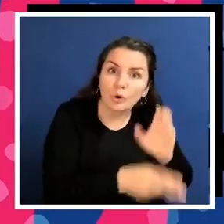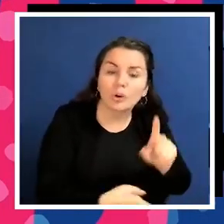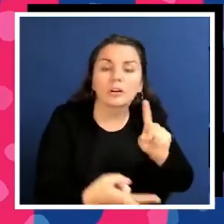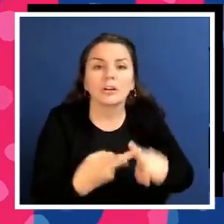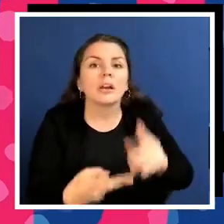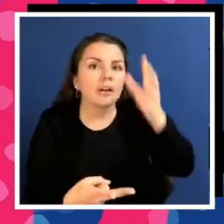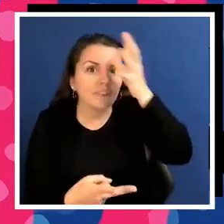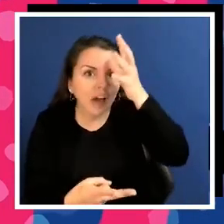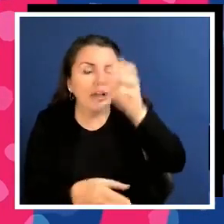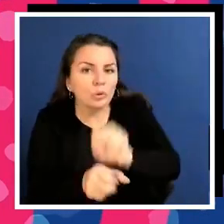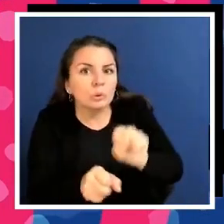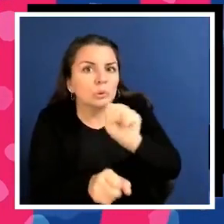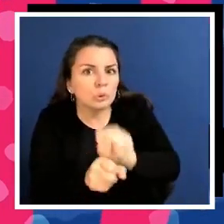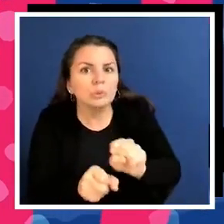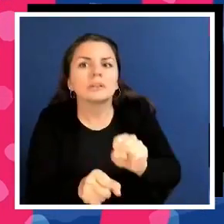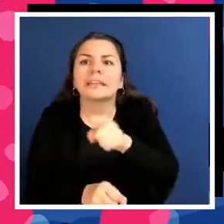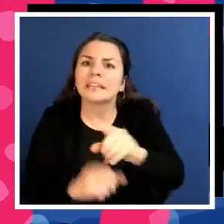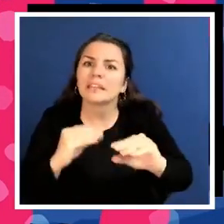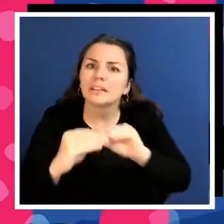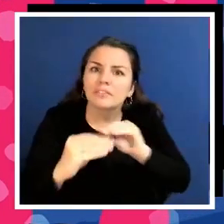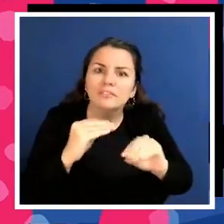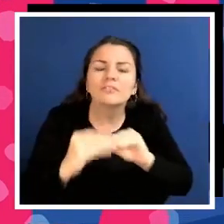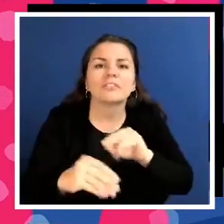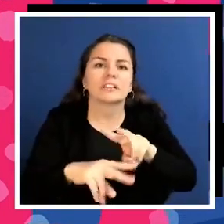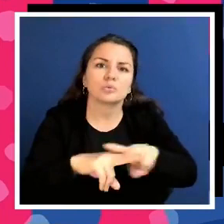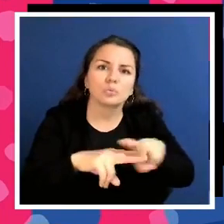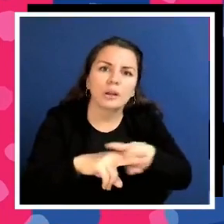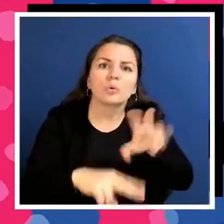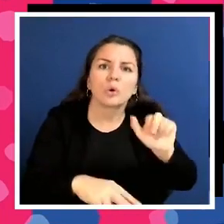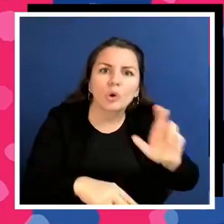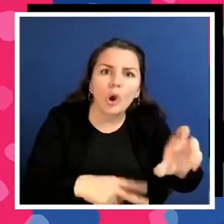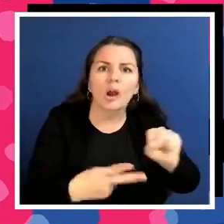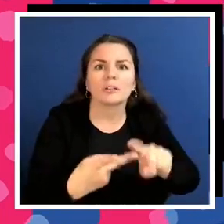WORKING HARD AND OPENING THE